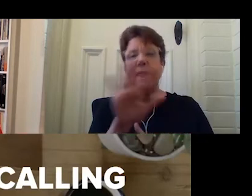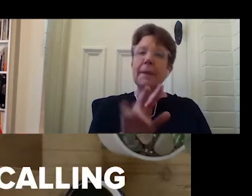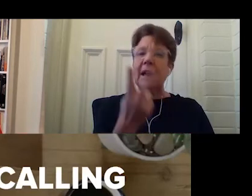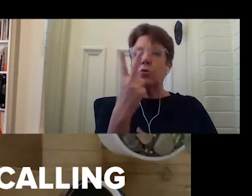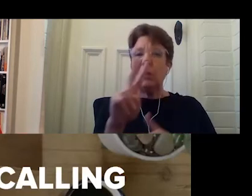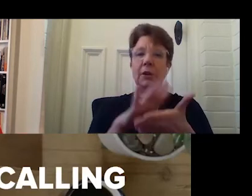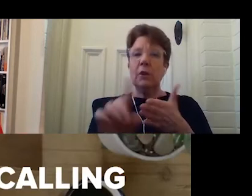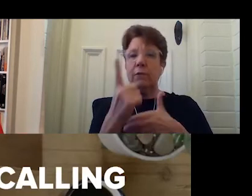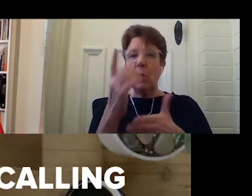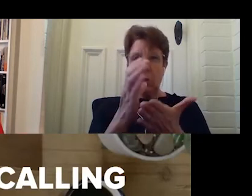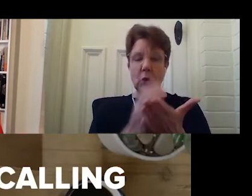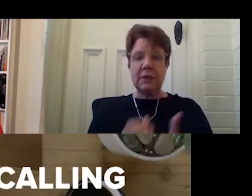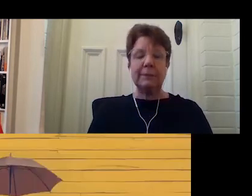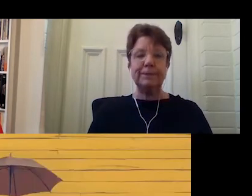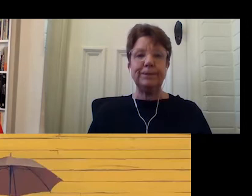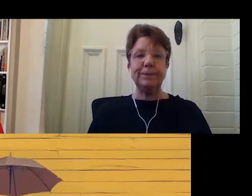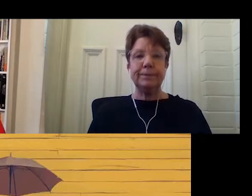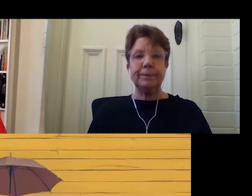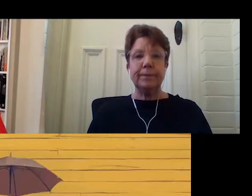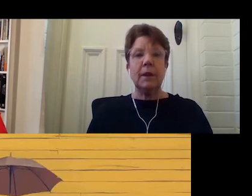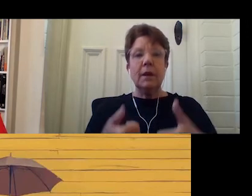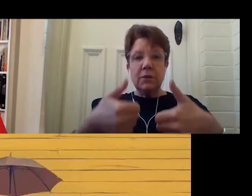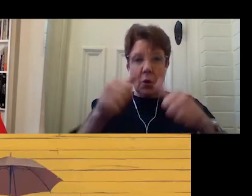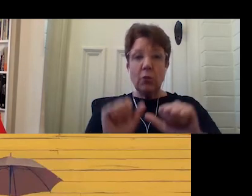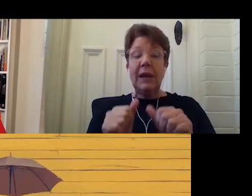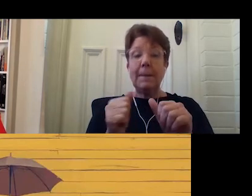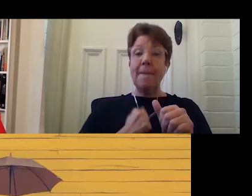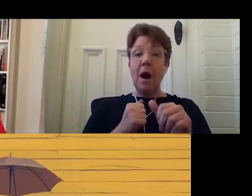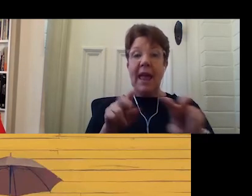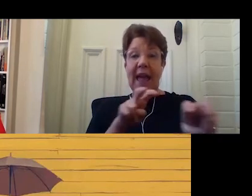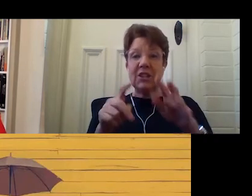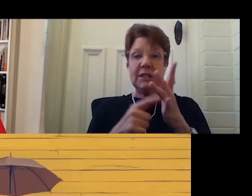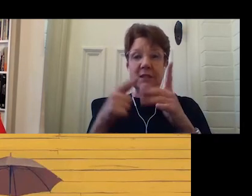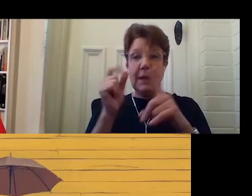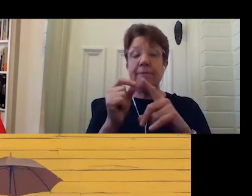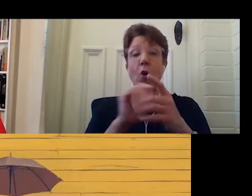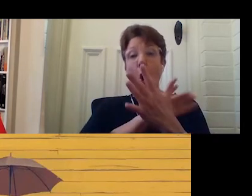per course. So my action tip for all of these things is to pick something